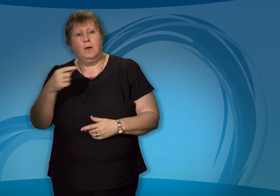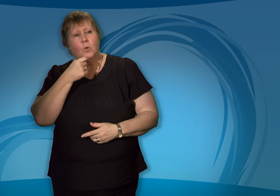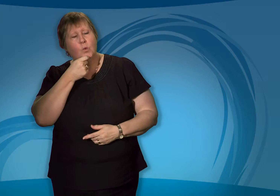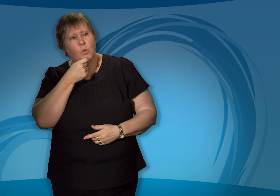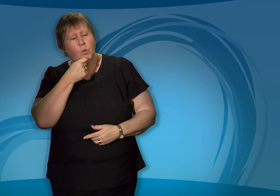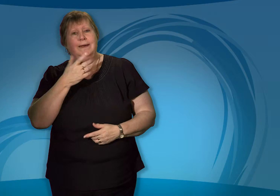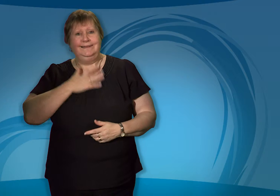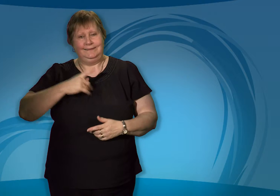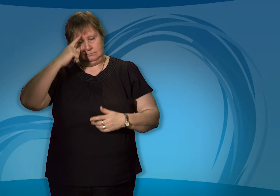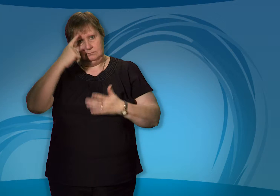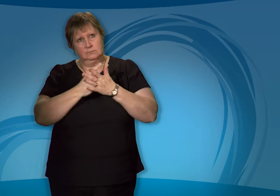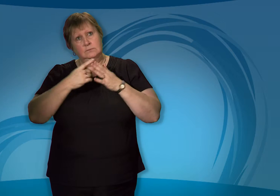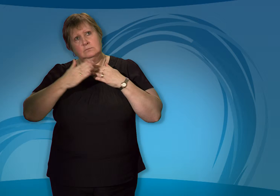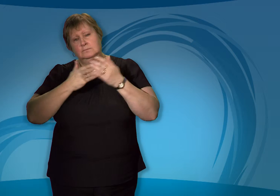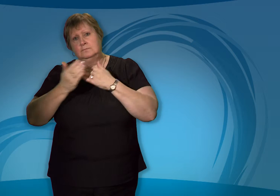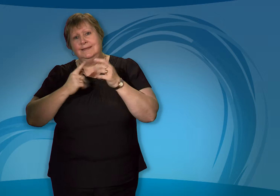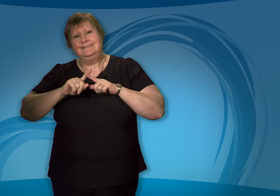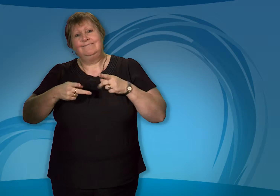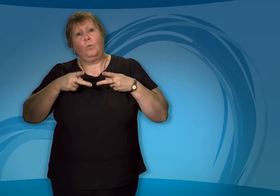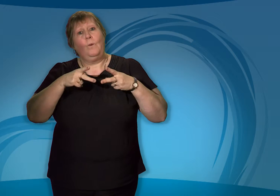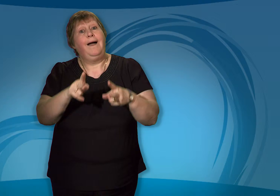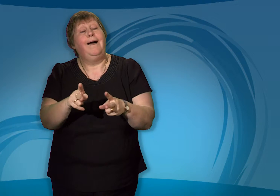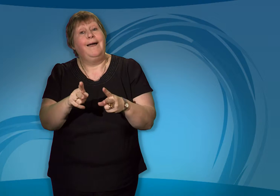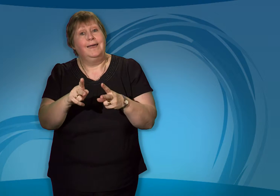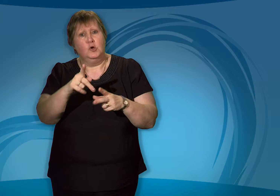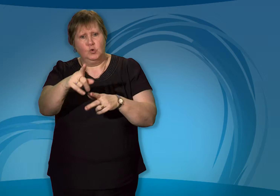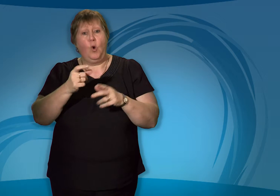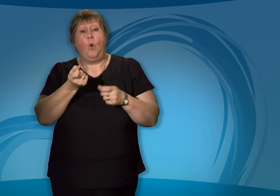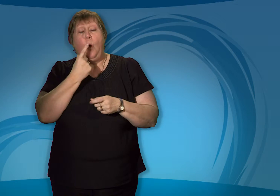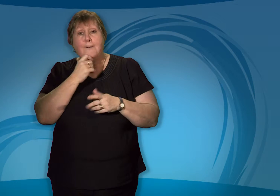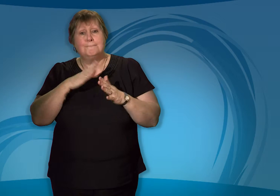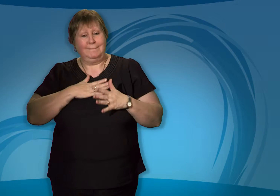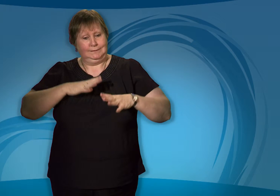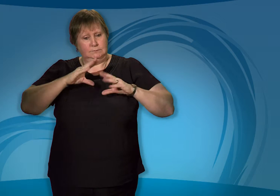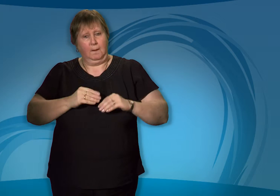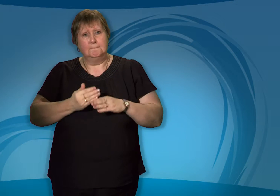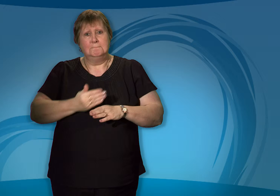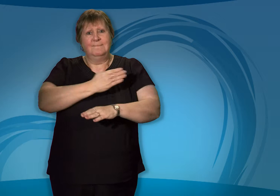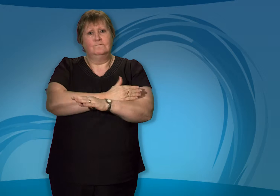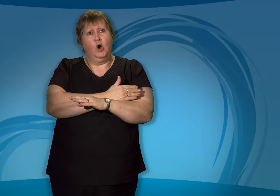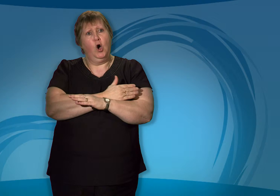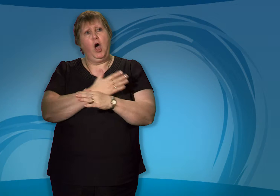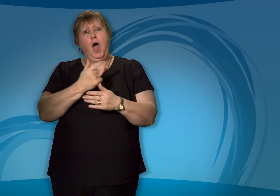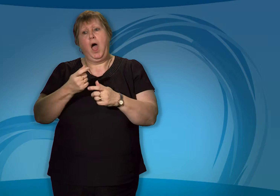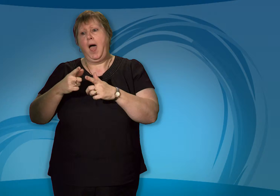This is because sometimes special arrangements may need to be made to stop this for a few days.